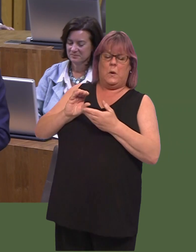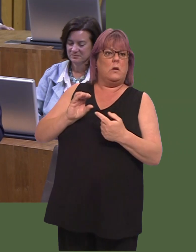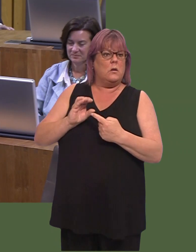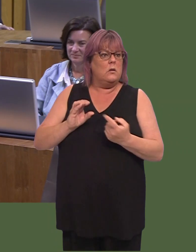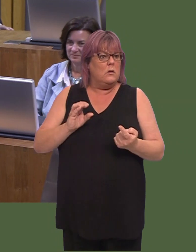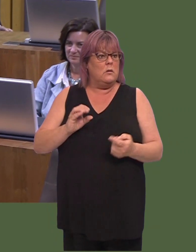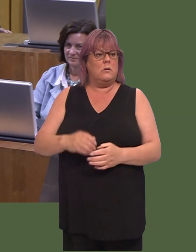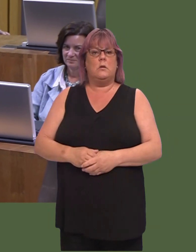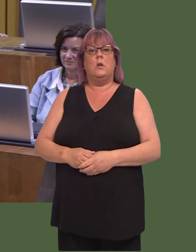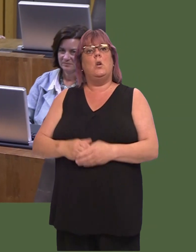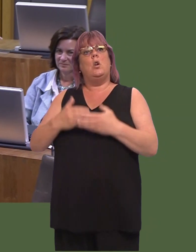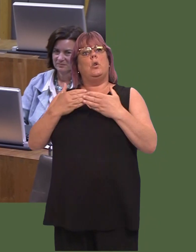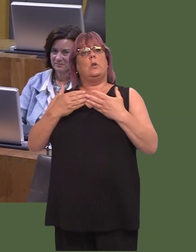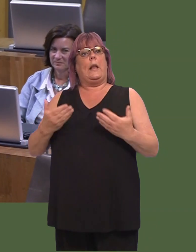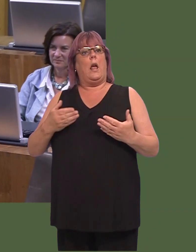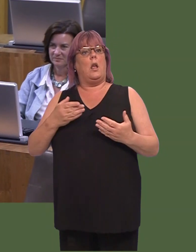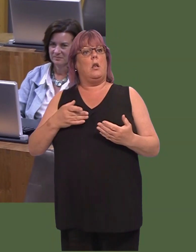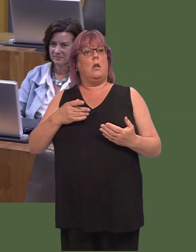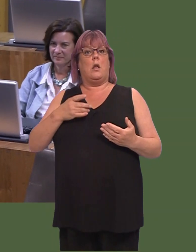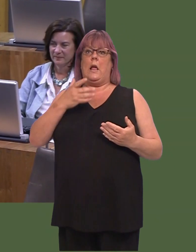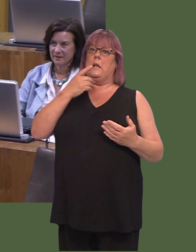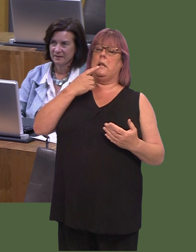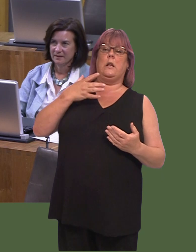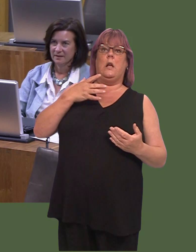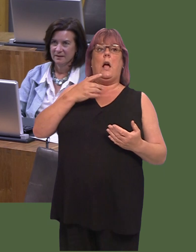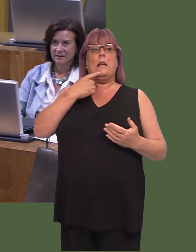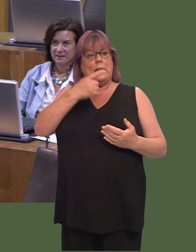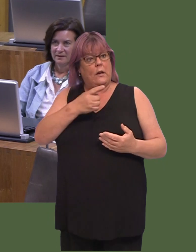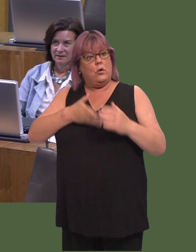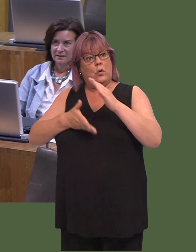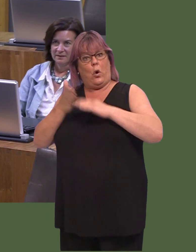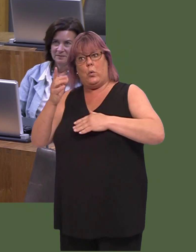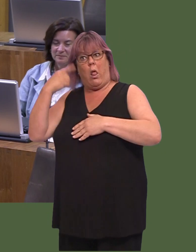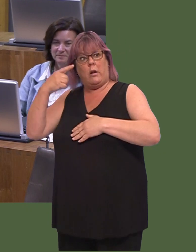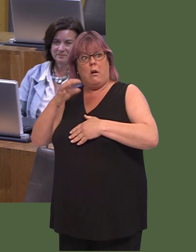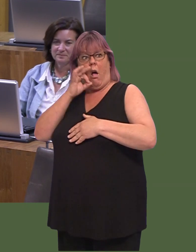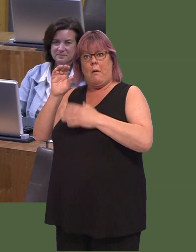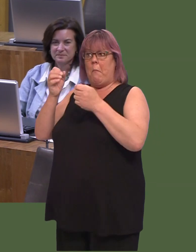Once again, on being given the invitation today to stand up and call for the end of austerity, he has failed.